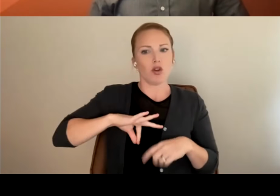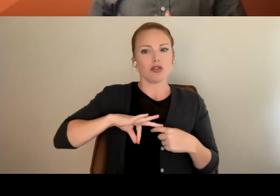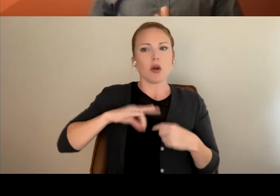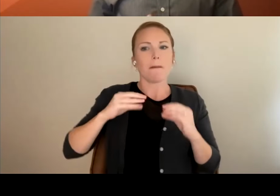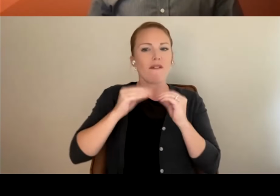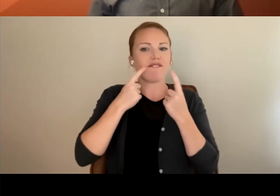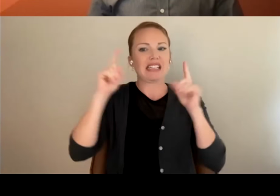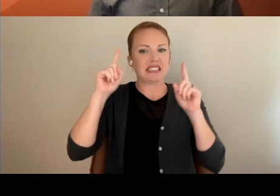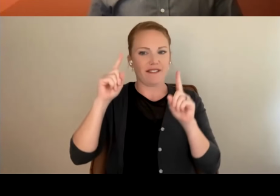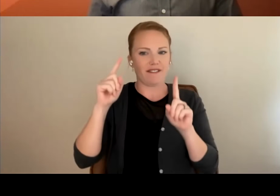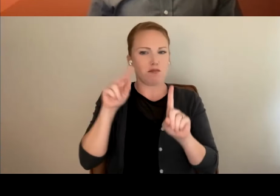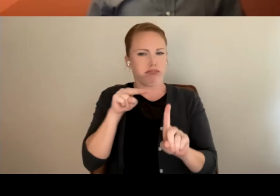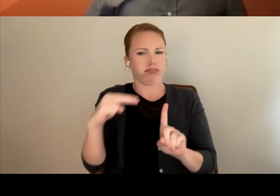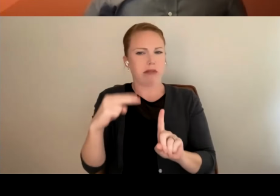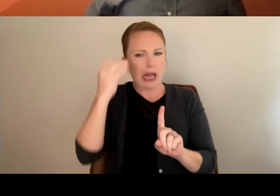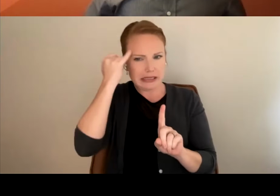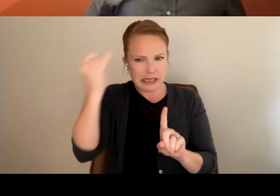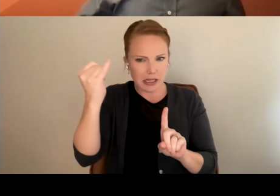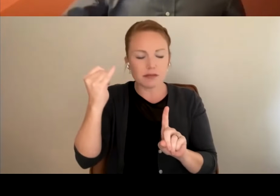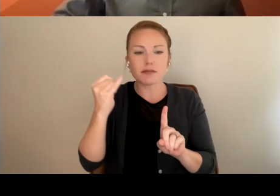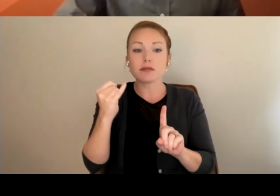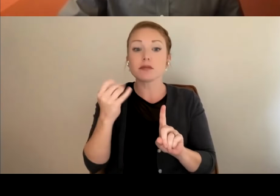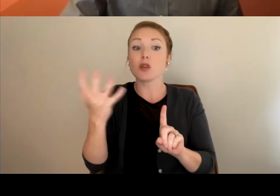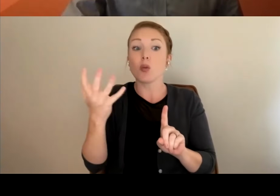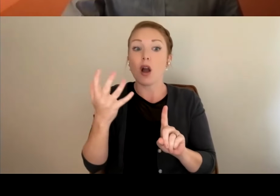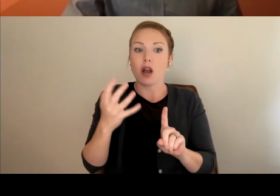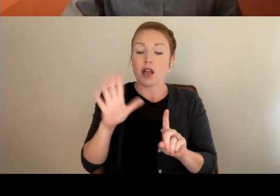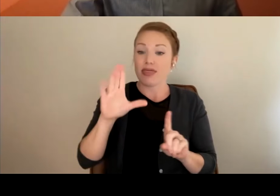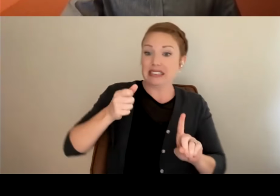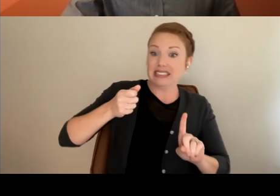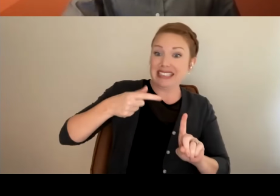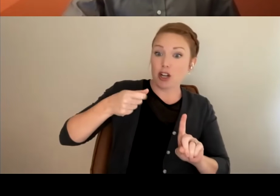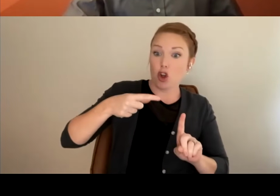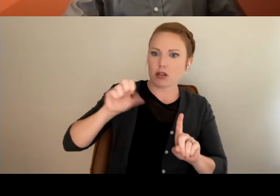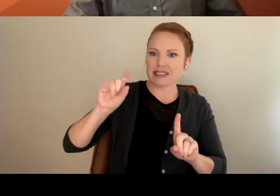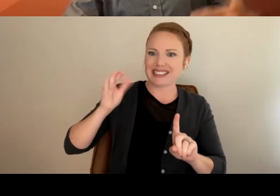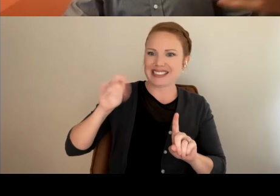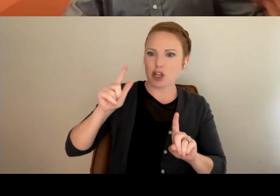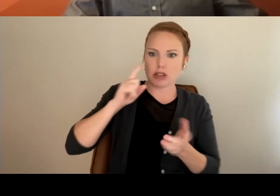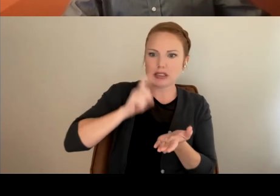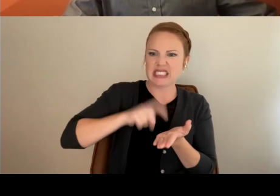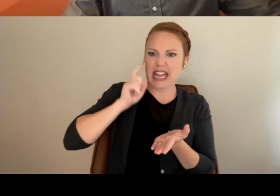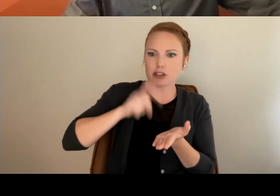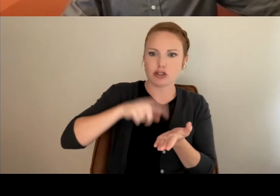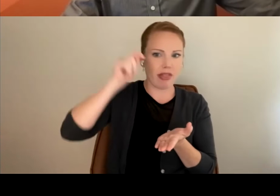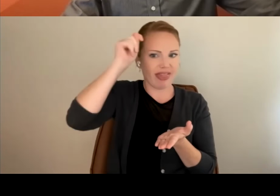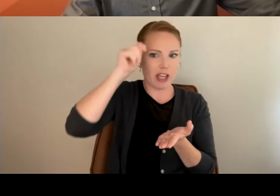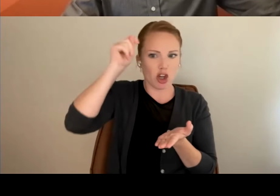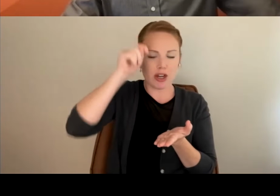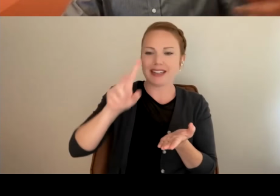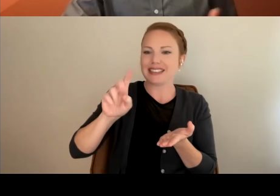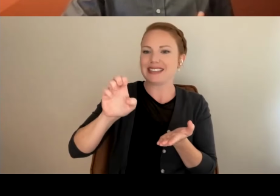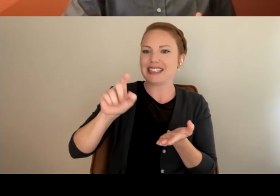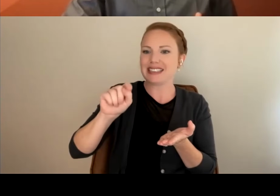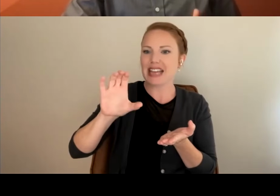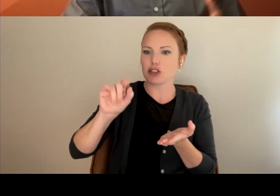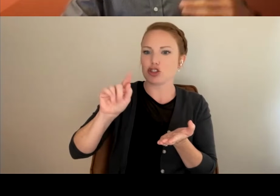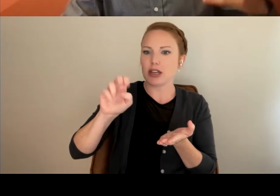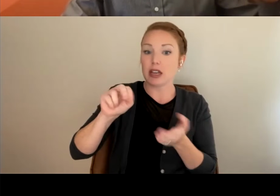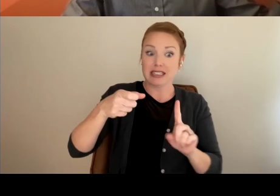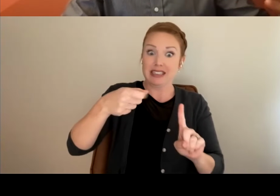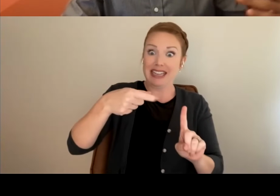And that is the signal detection theory. Okay? Signal versus noise. Signal detection theory